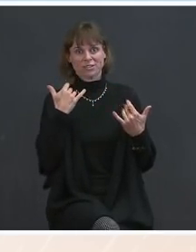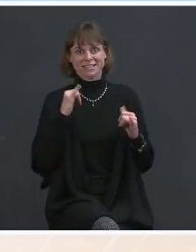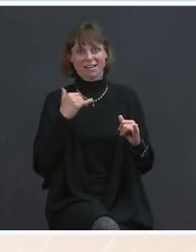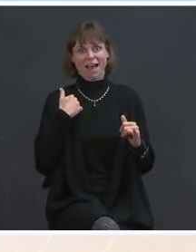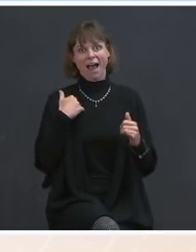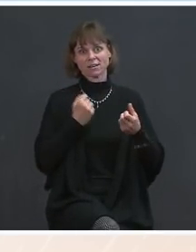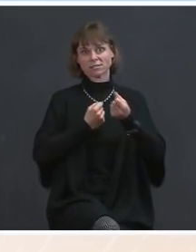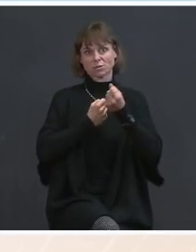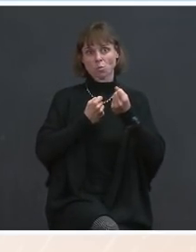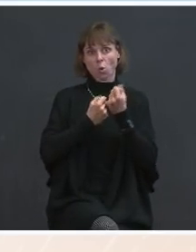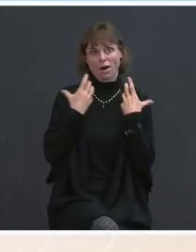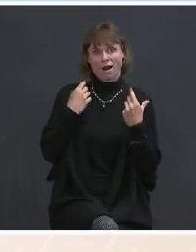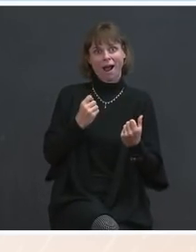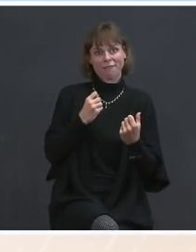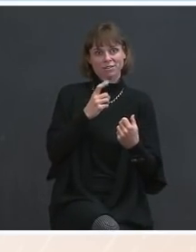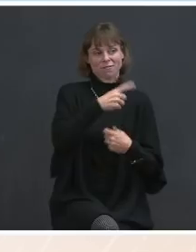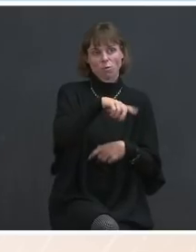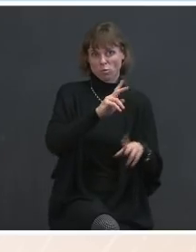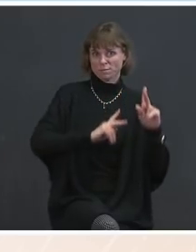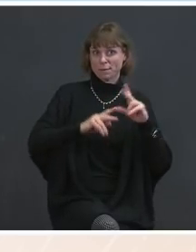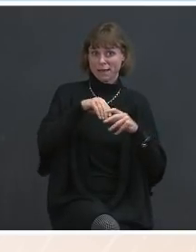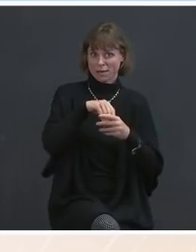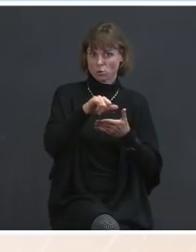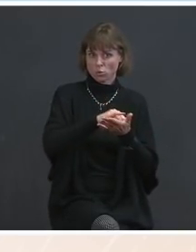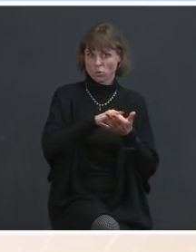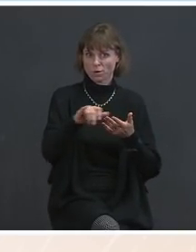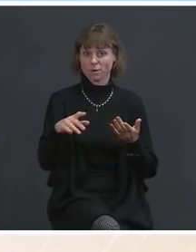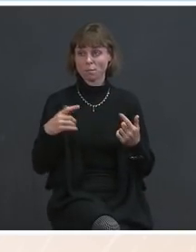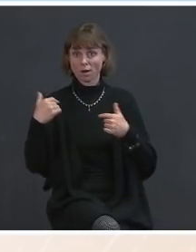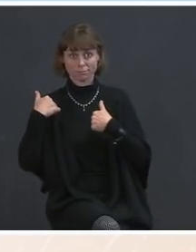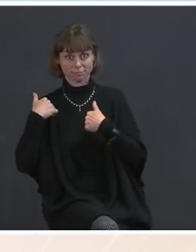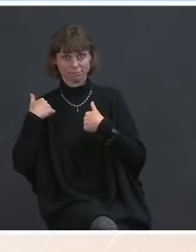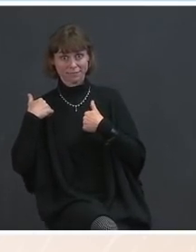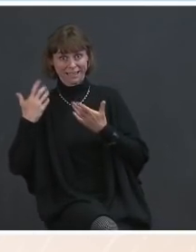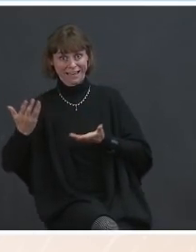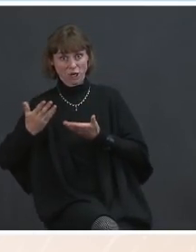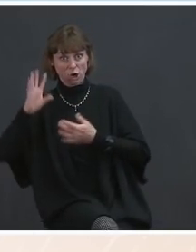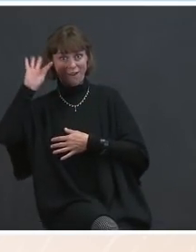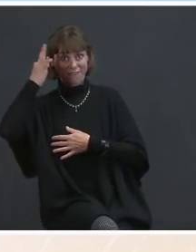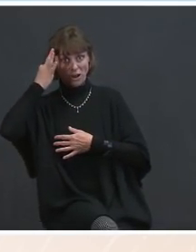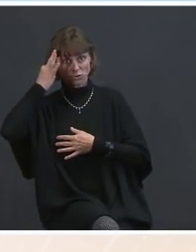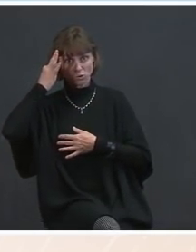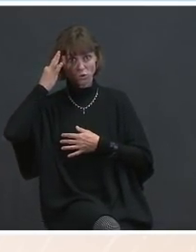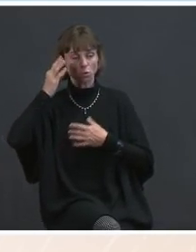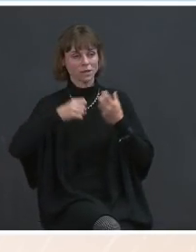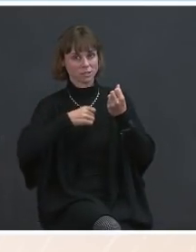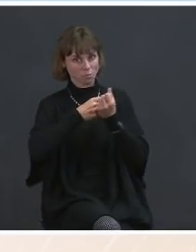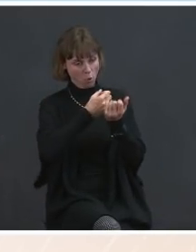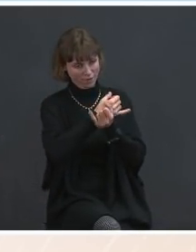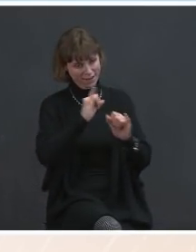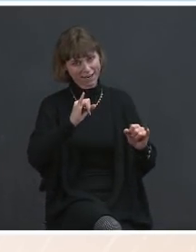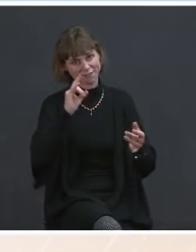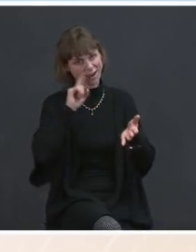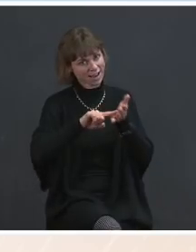But our focus from here, from the federal government, is, of course, supporting that independent investigation, which we adamantly do,